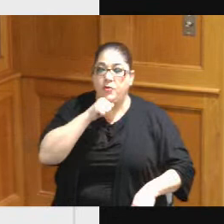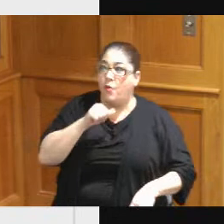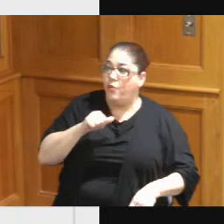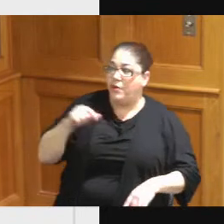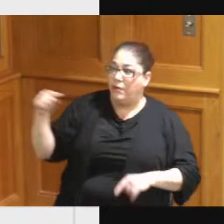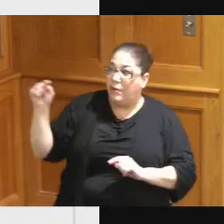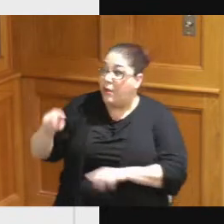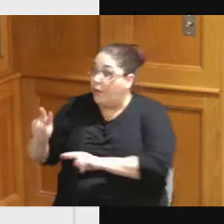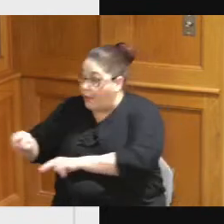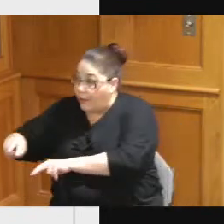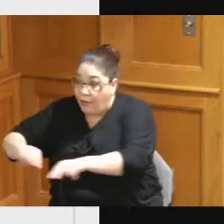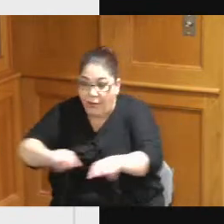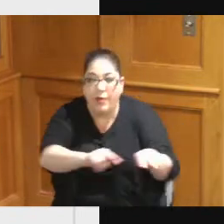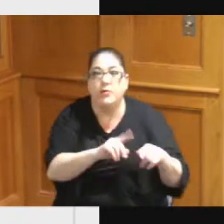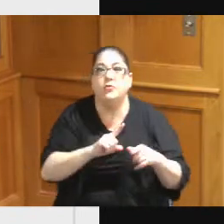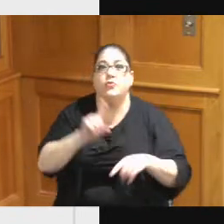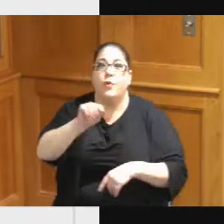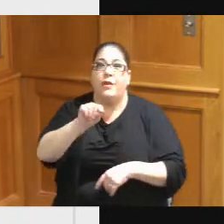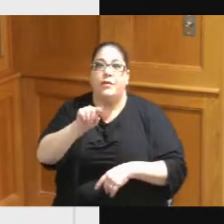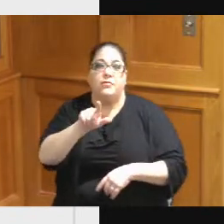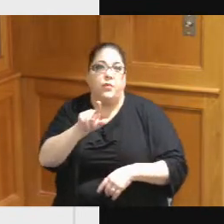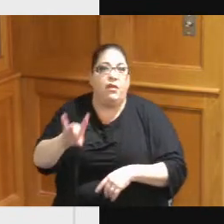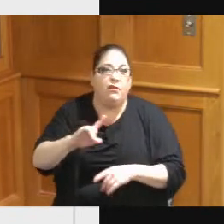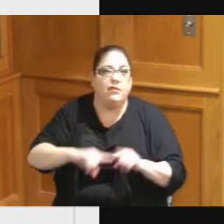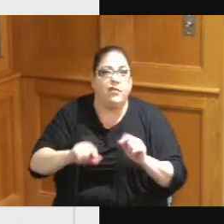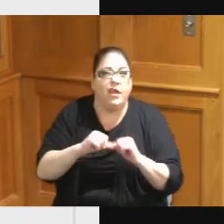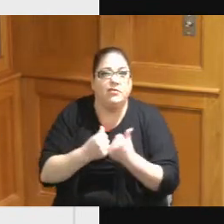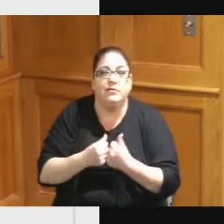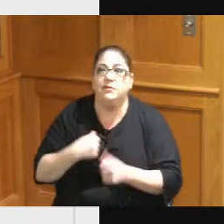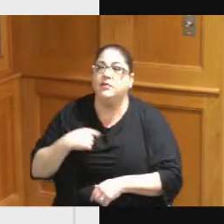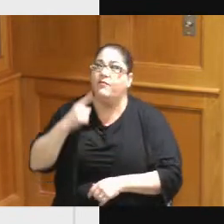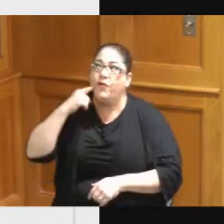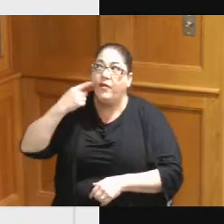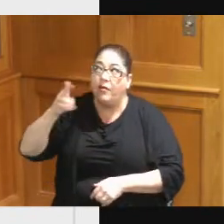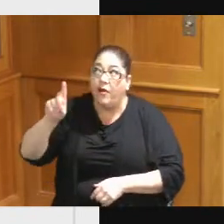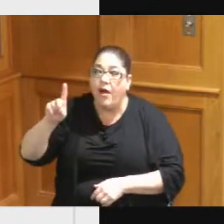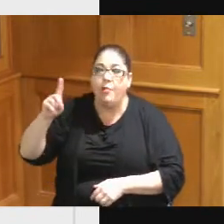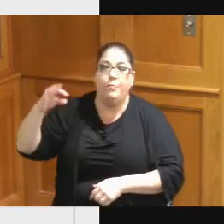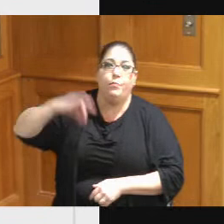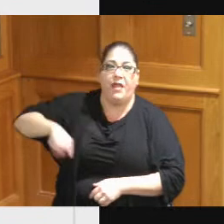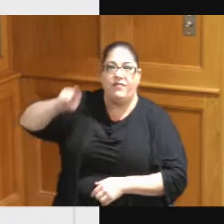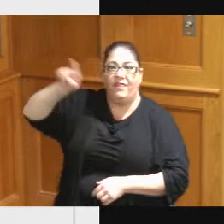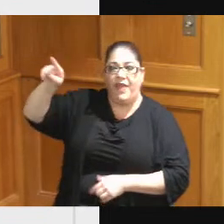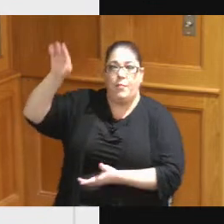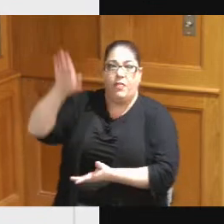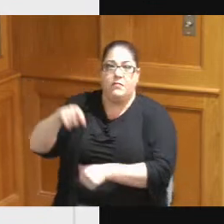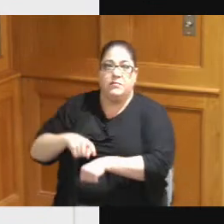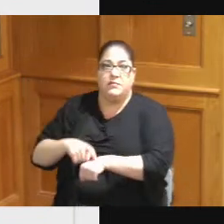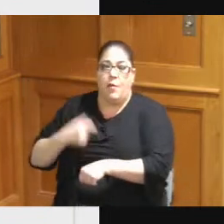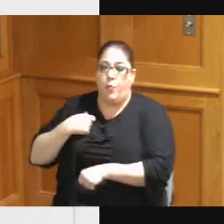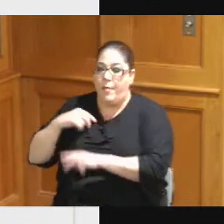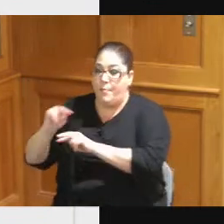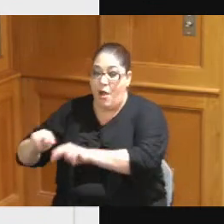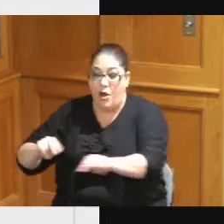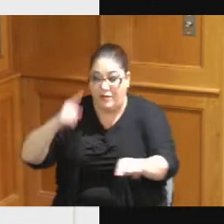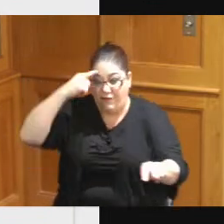20 agencies that's sort of what's in it for HUD is that we do all the monitoring and compliance